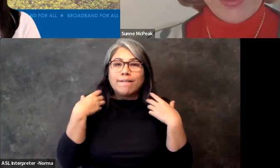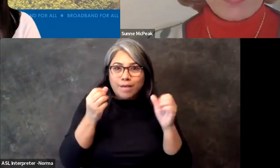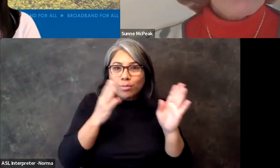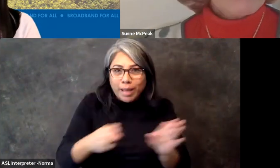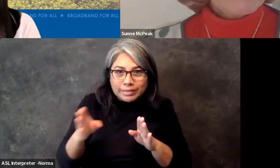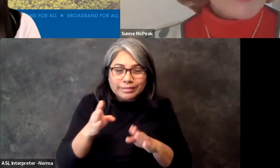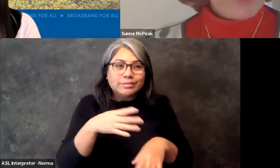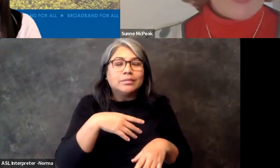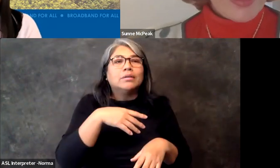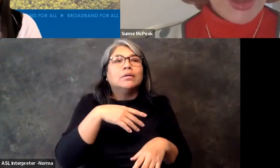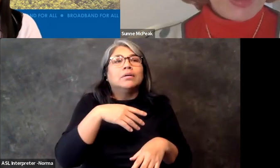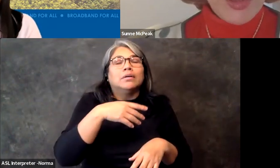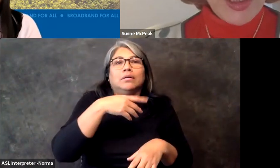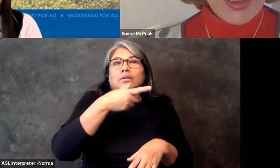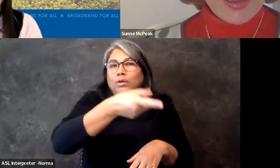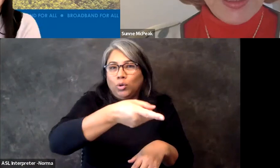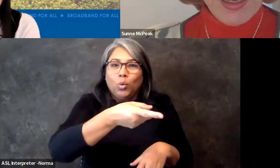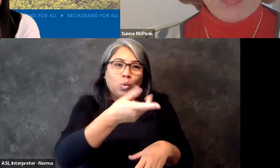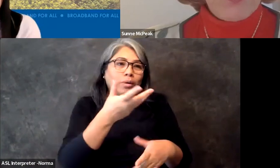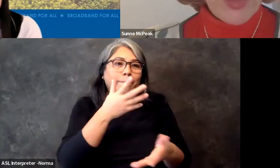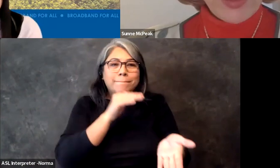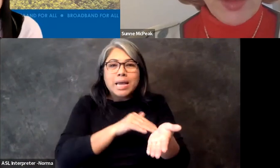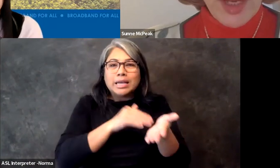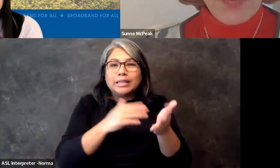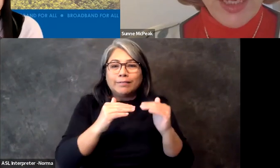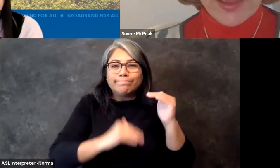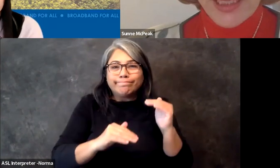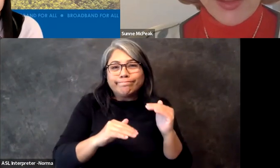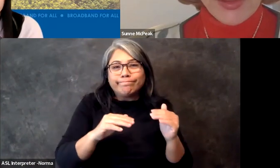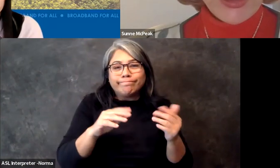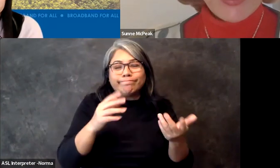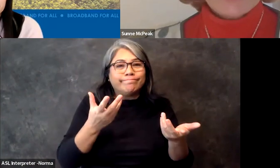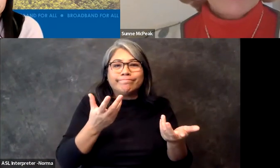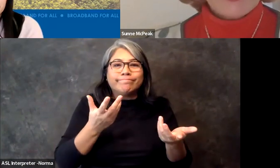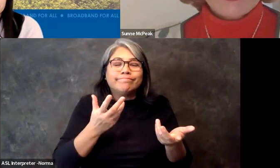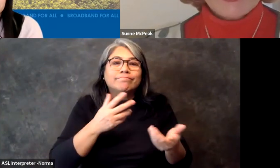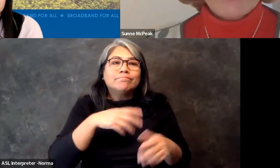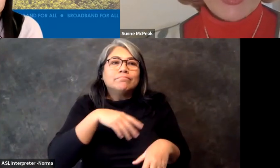medically disadvantaged communities, and the federally qualified health centers trying to